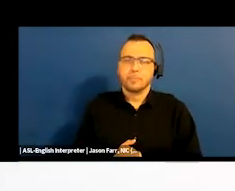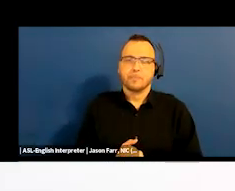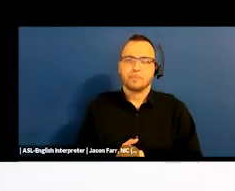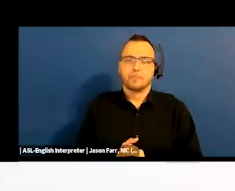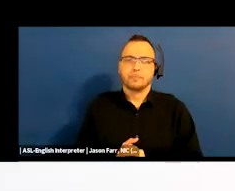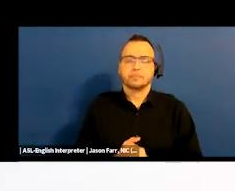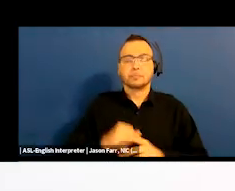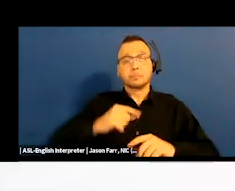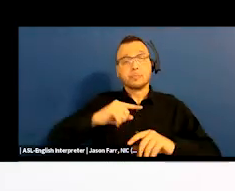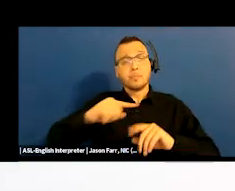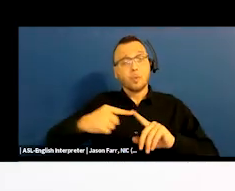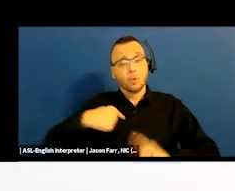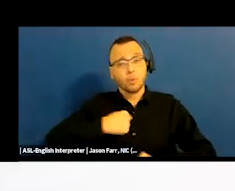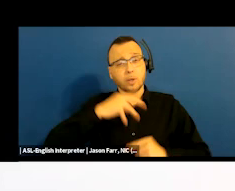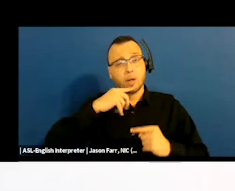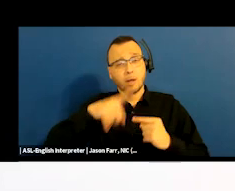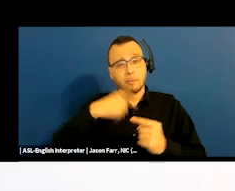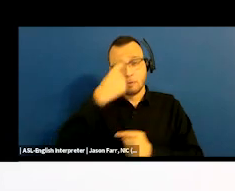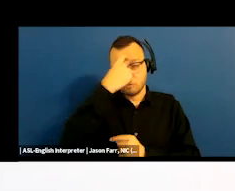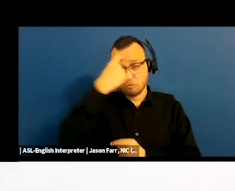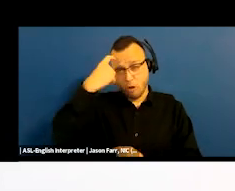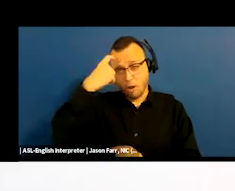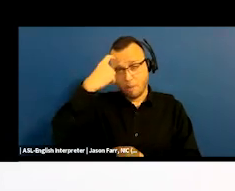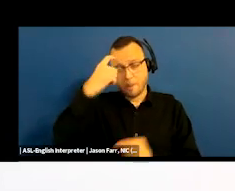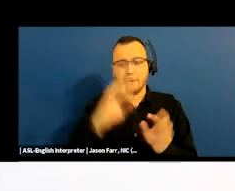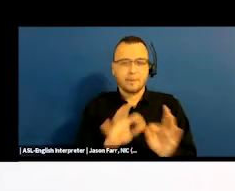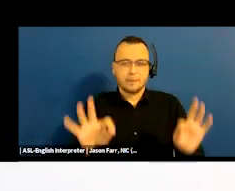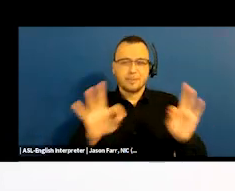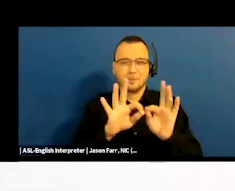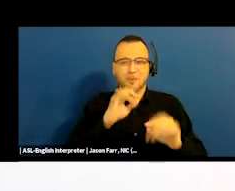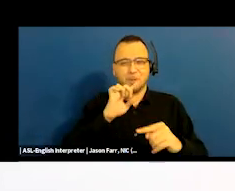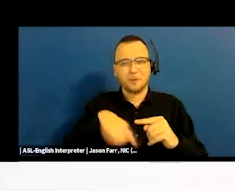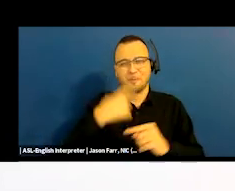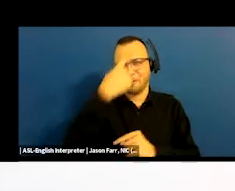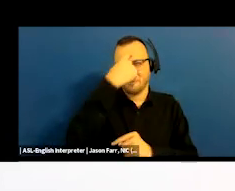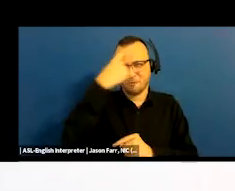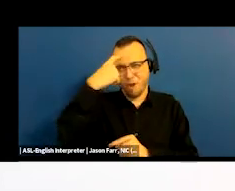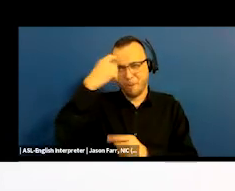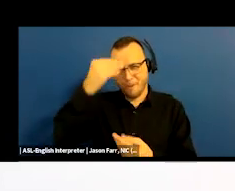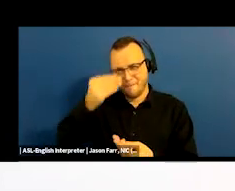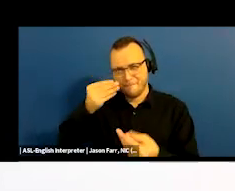and how we interact and how we teach people what resources we provide to help them cope